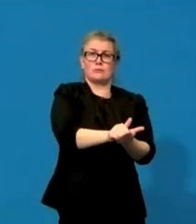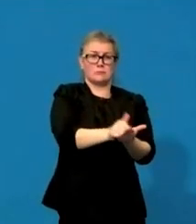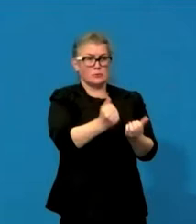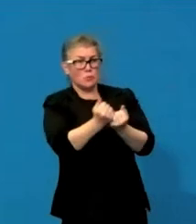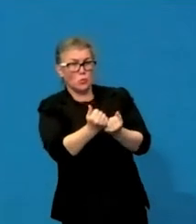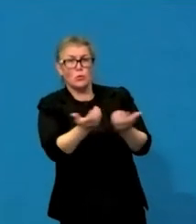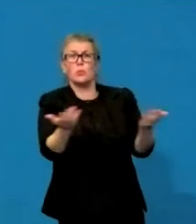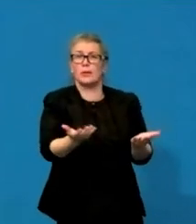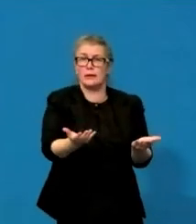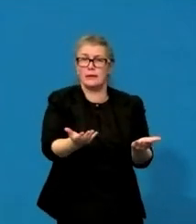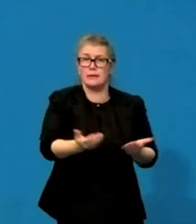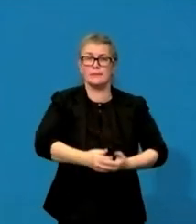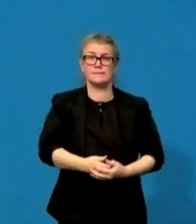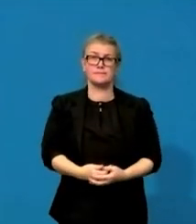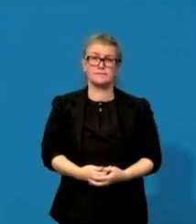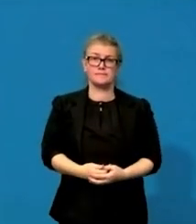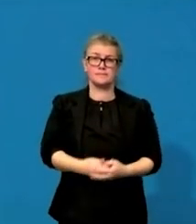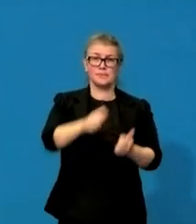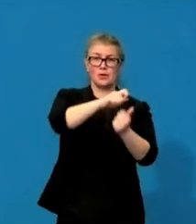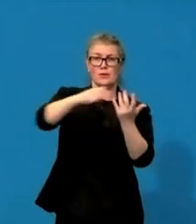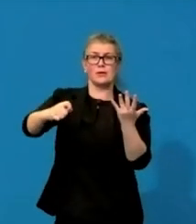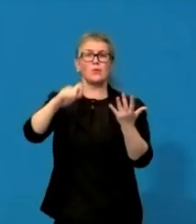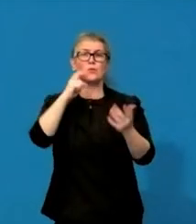Those general themes will be echoed in many of the witnesses you will hear.